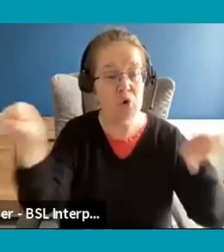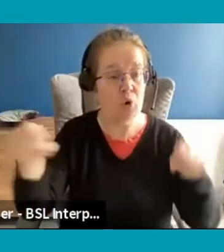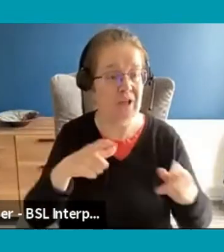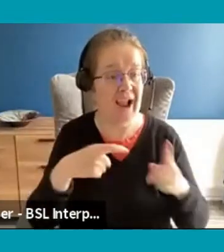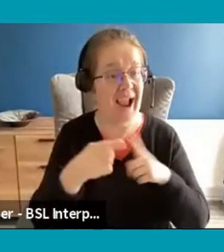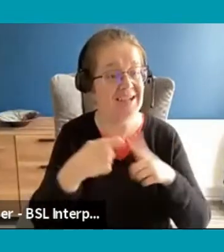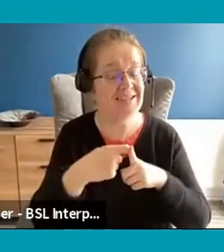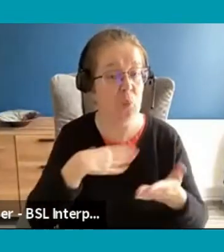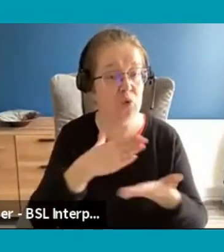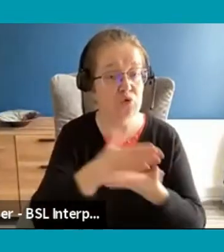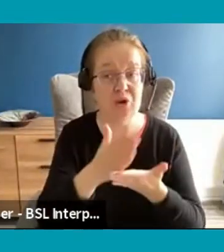It's been successful.